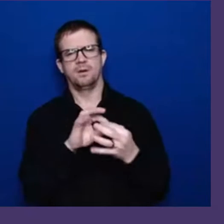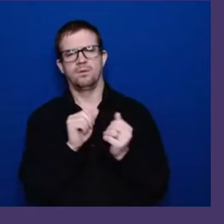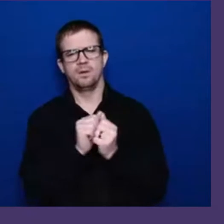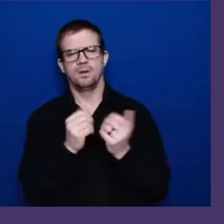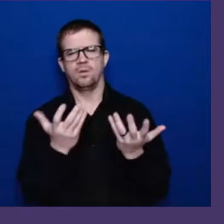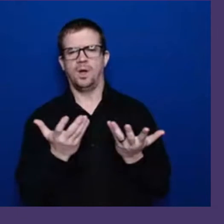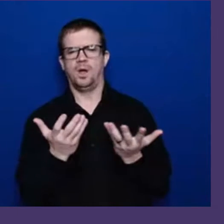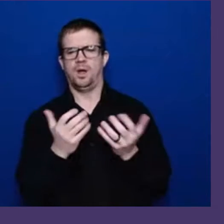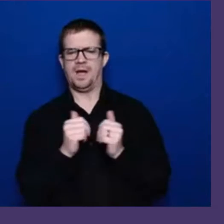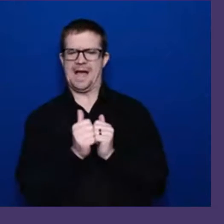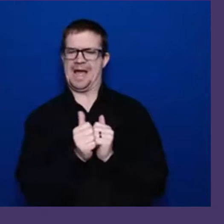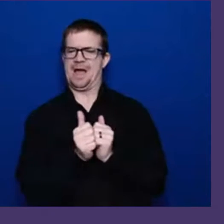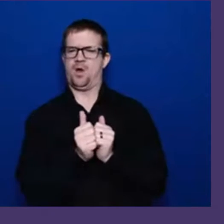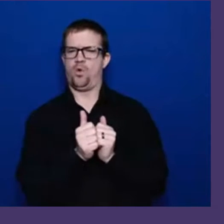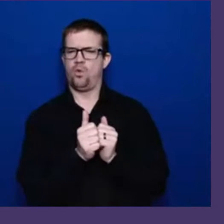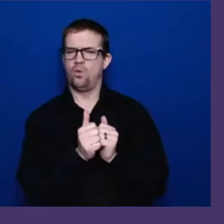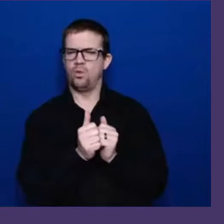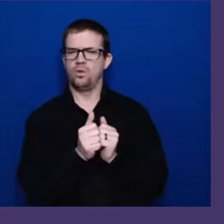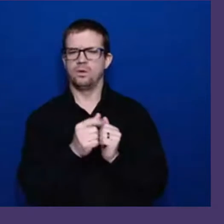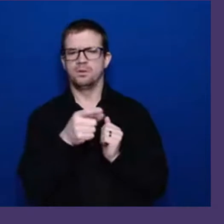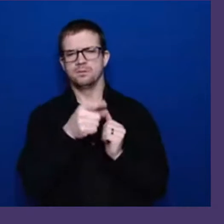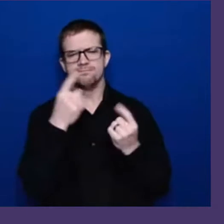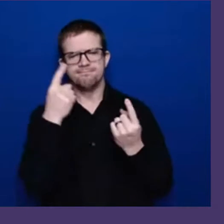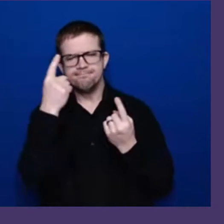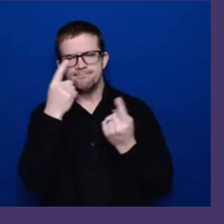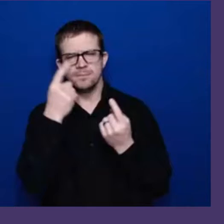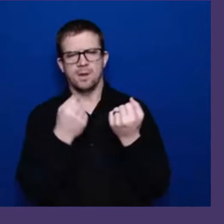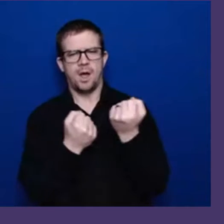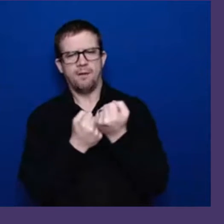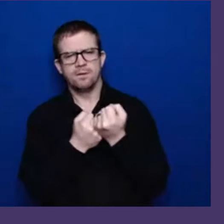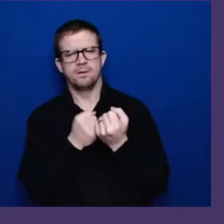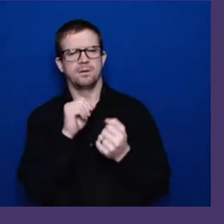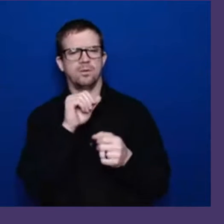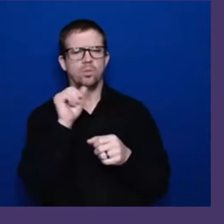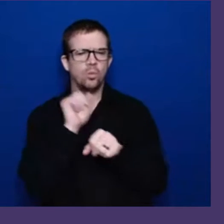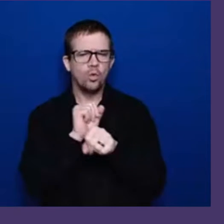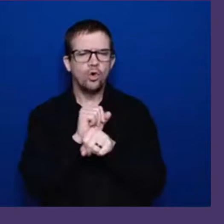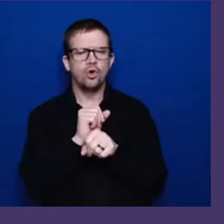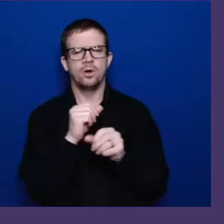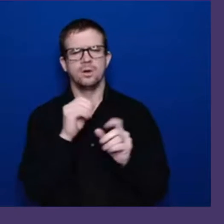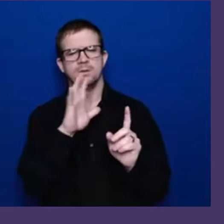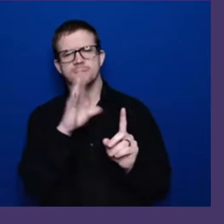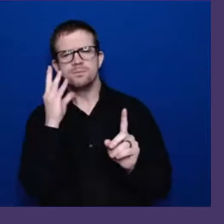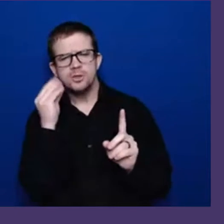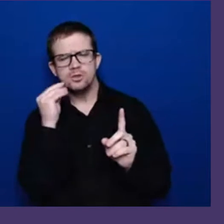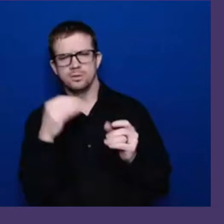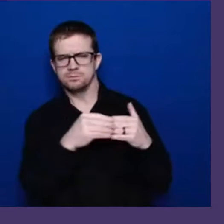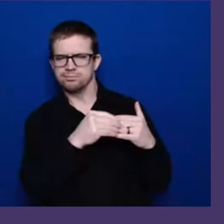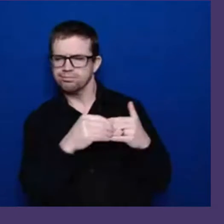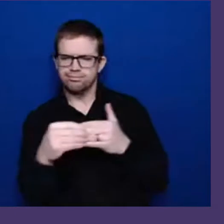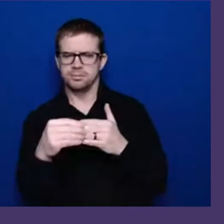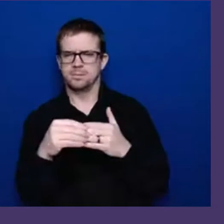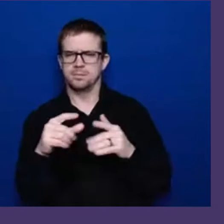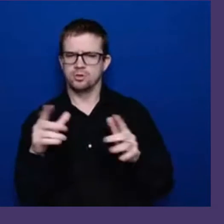your advocacy work, to really drive co-creation. Share about your approach